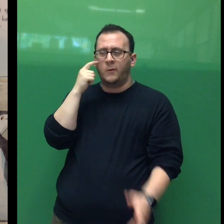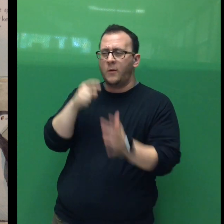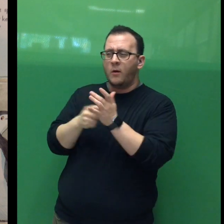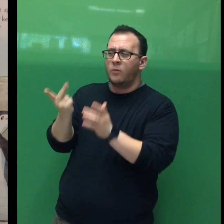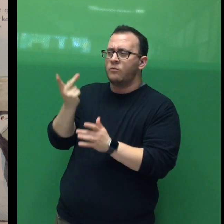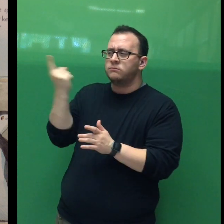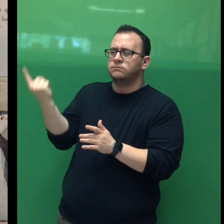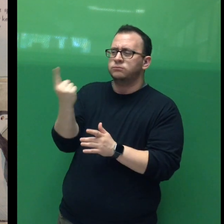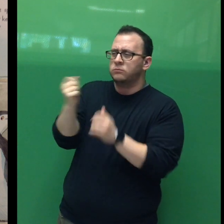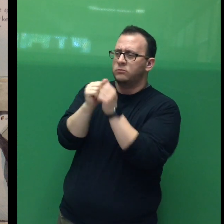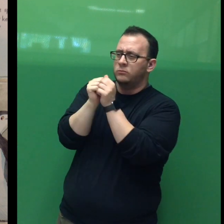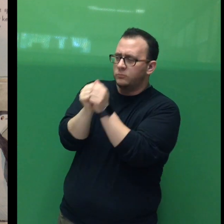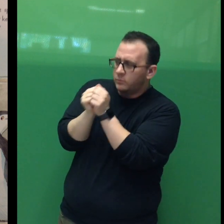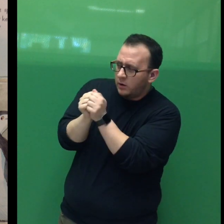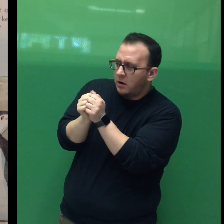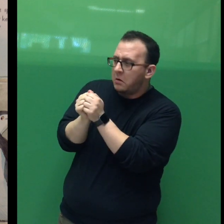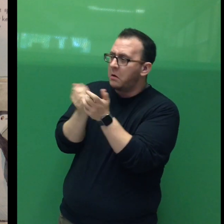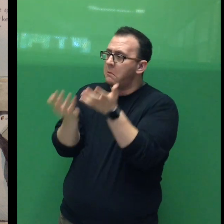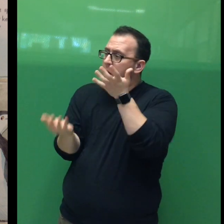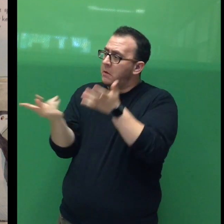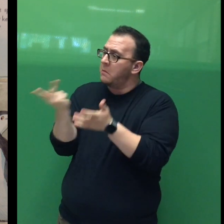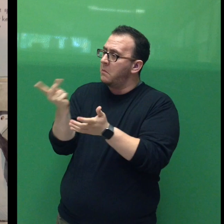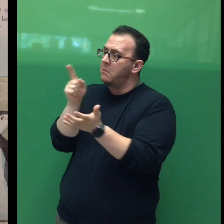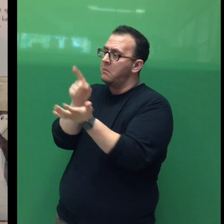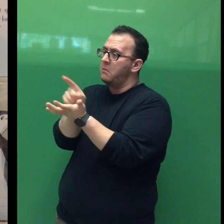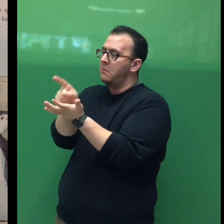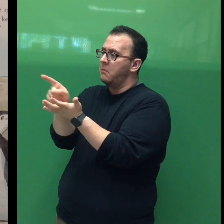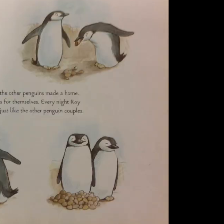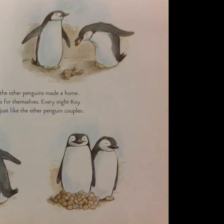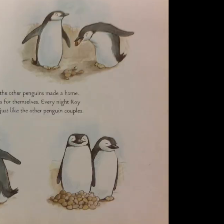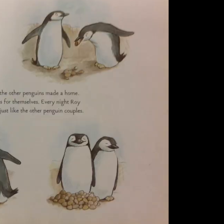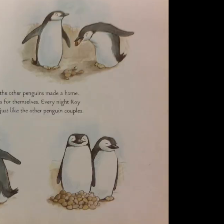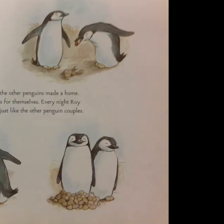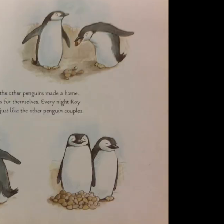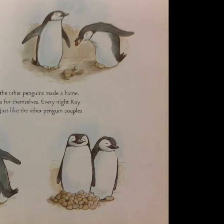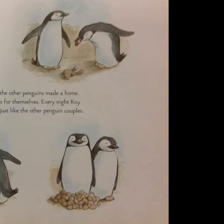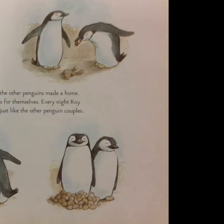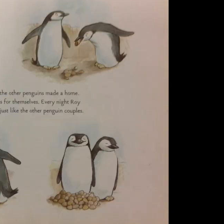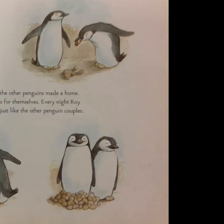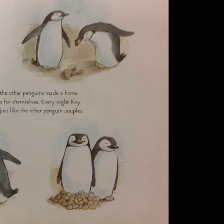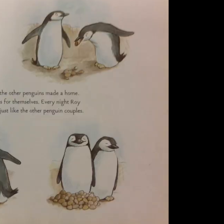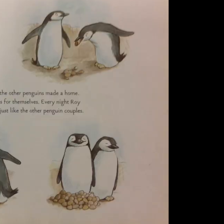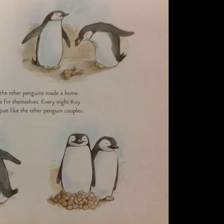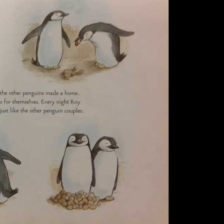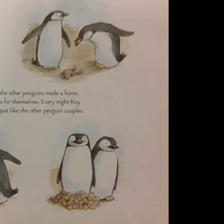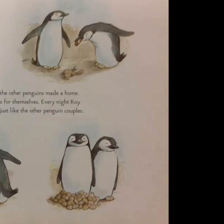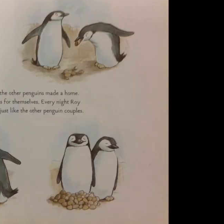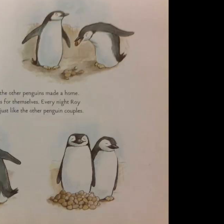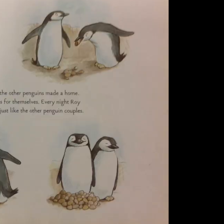himself, "They must be in love." [The page is split in four. Two penguins